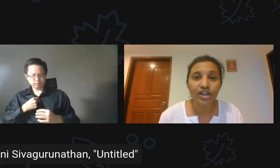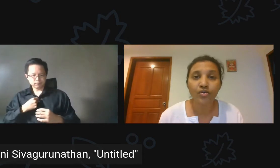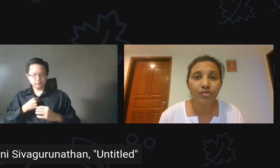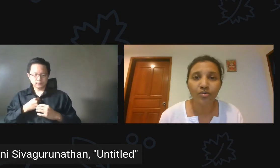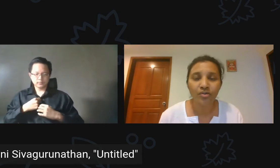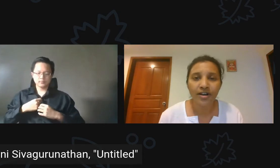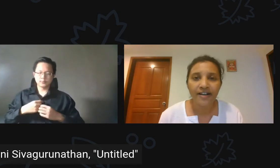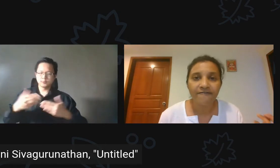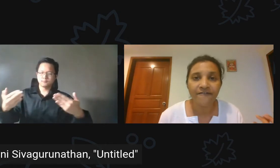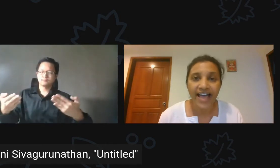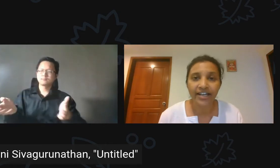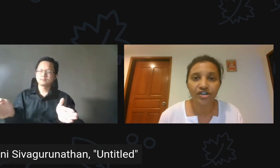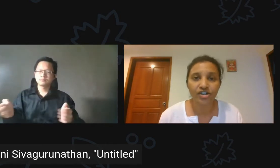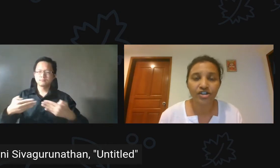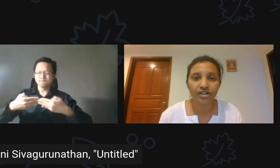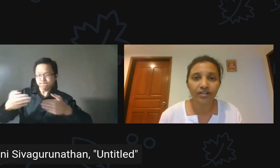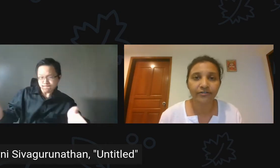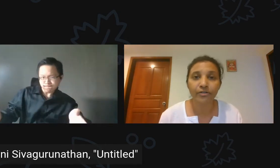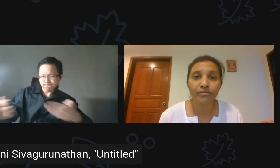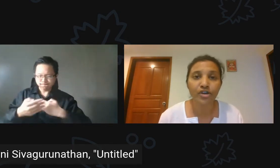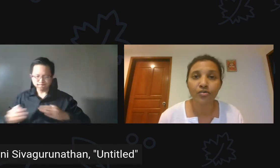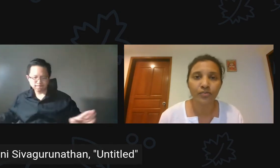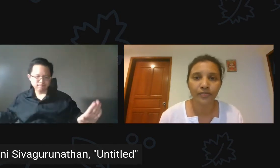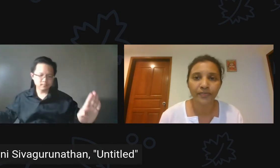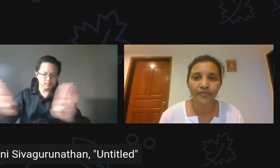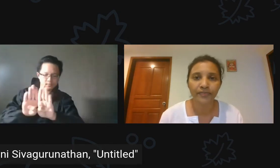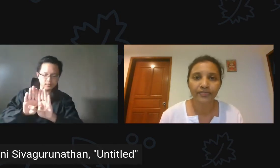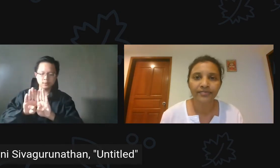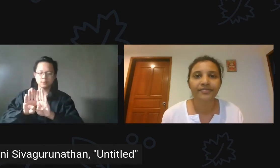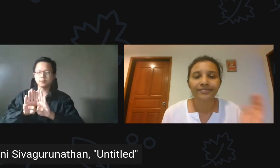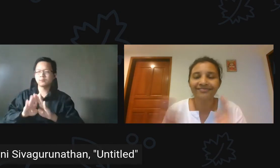May you vanish from you.